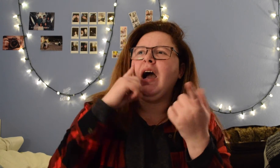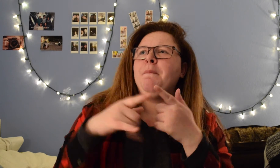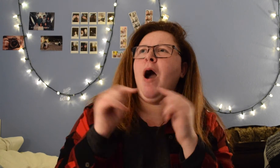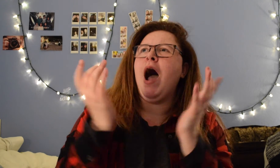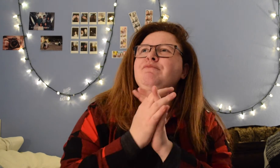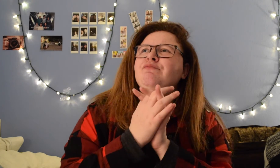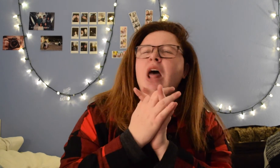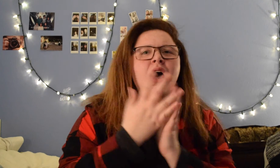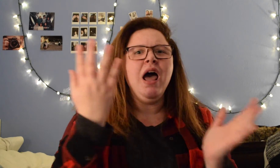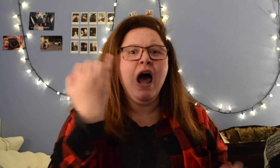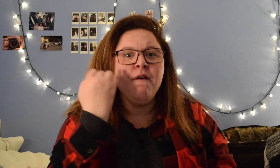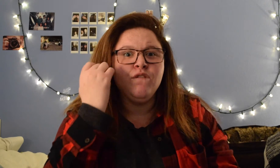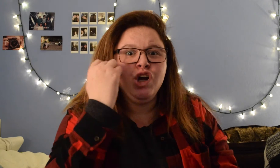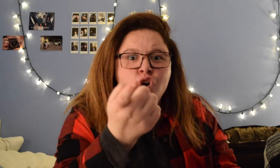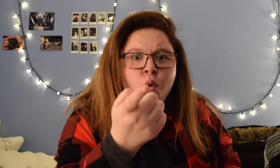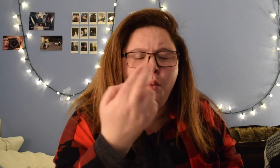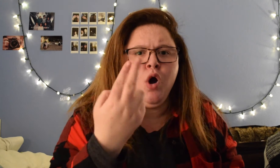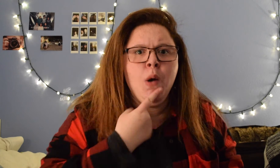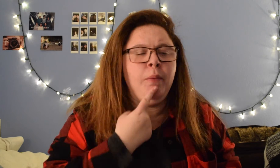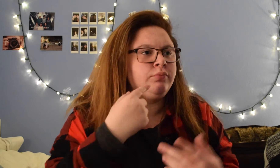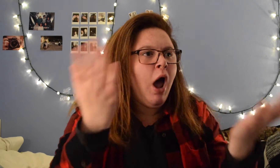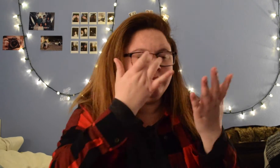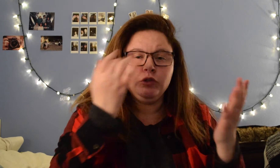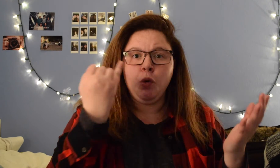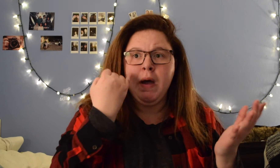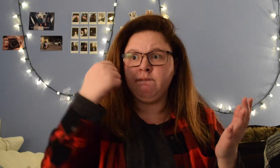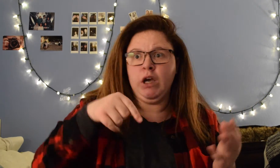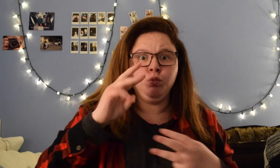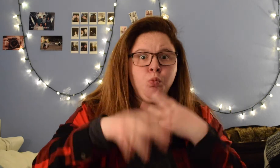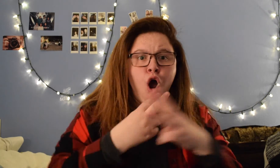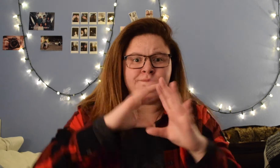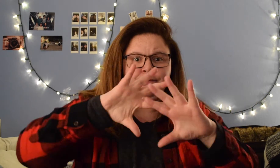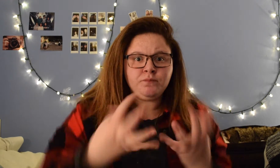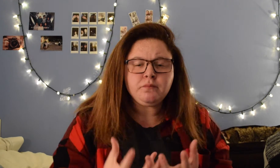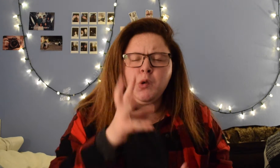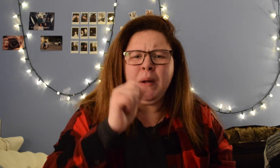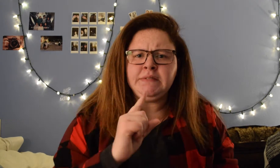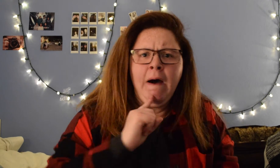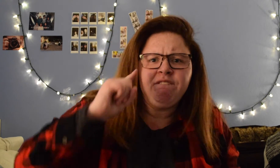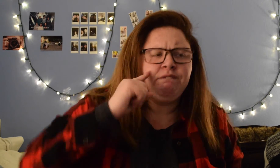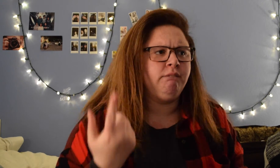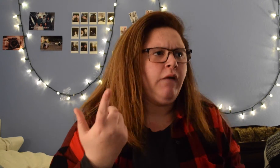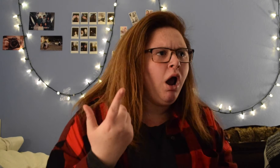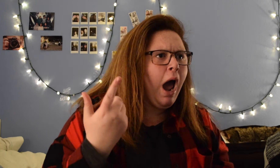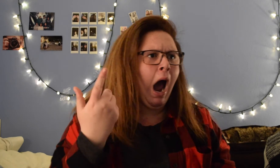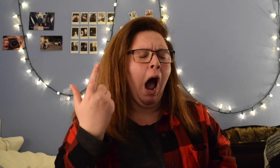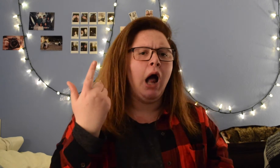Think about it, if you are hearing, if this world was filled with mostly deaf people